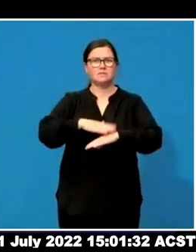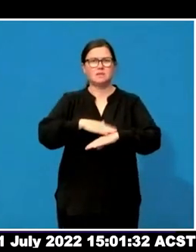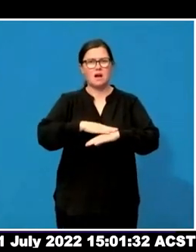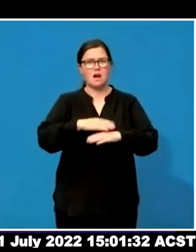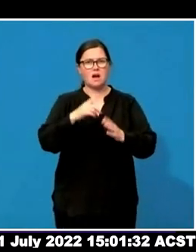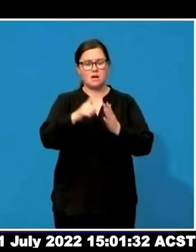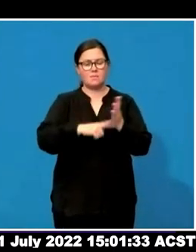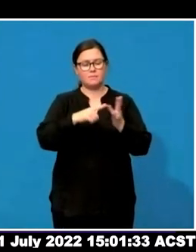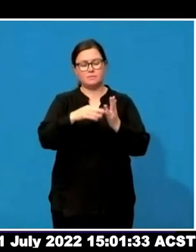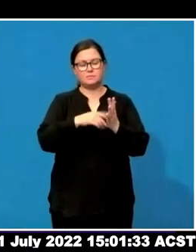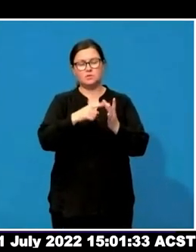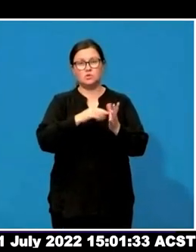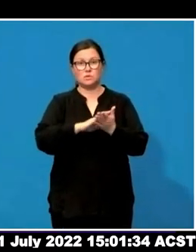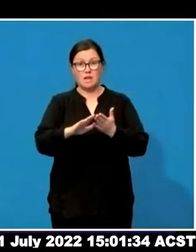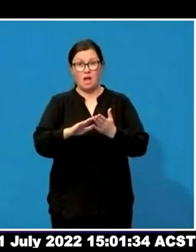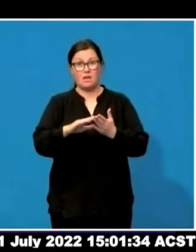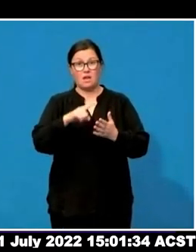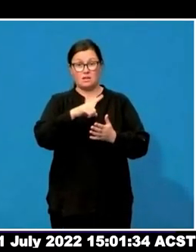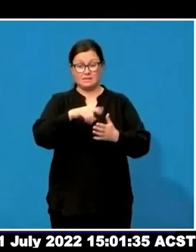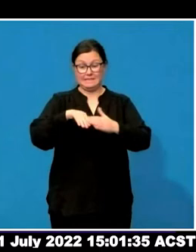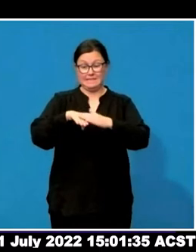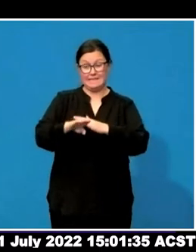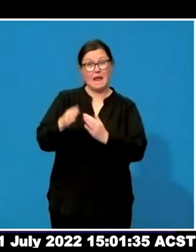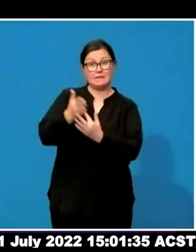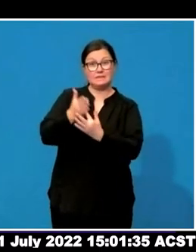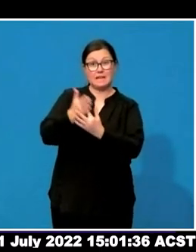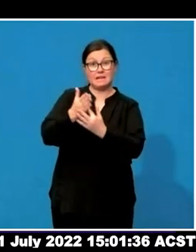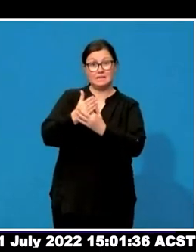is in an assessable house in Tennant Creek provided by Territory Housing.